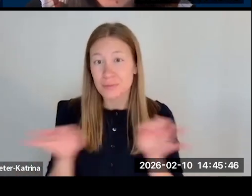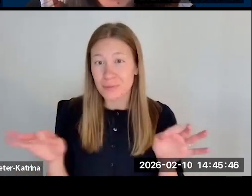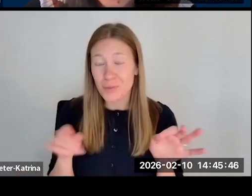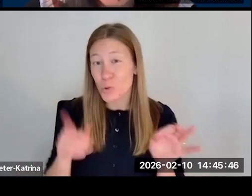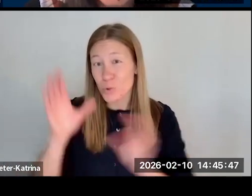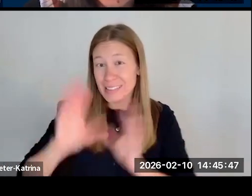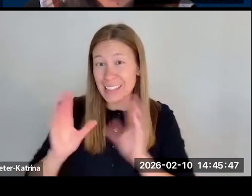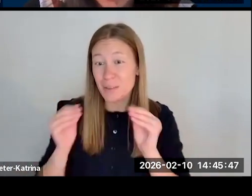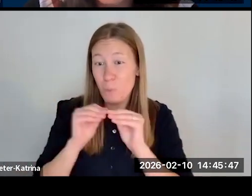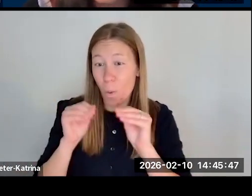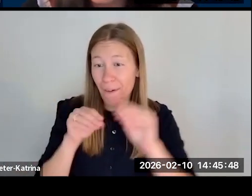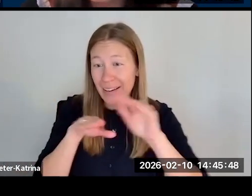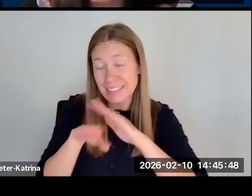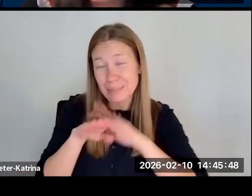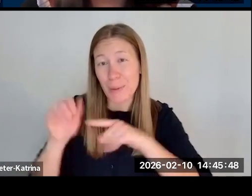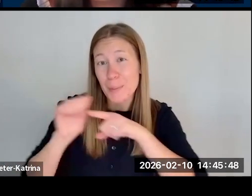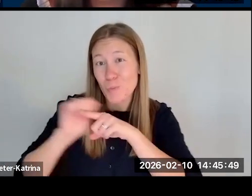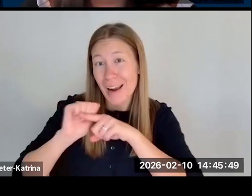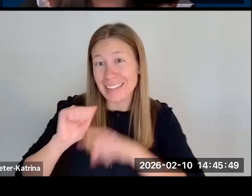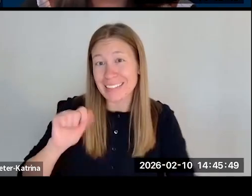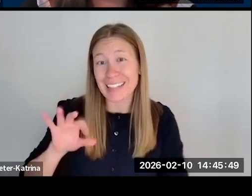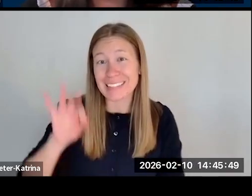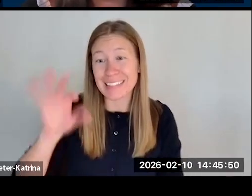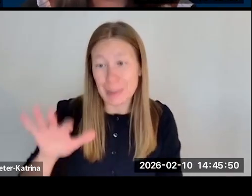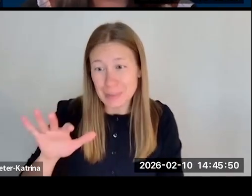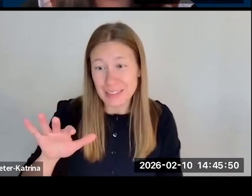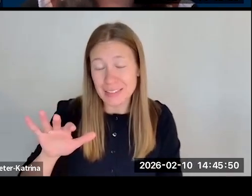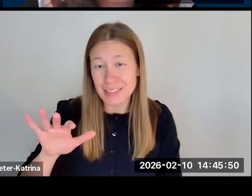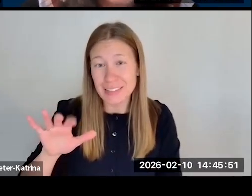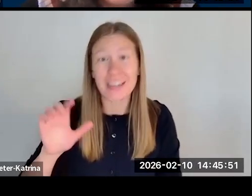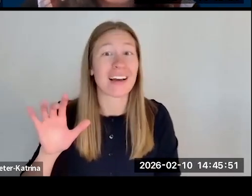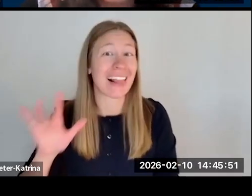tips, click here. And the click here text is linked.